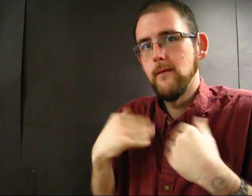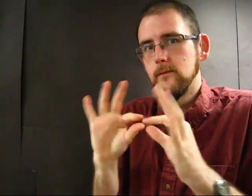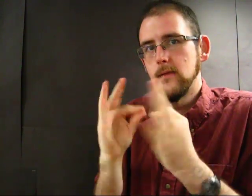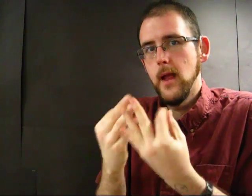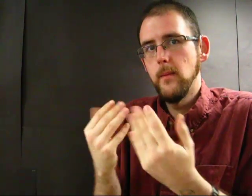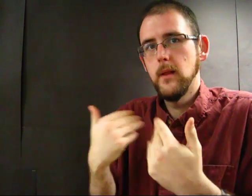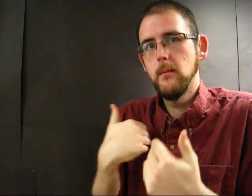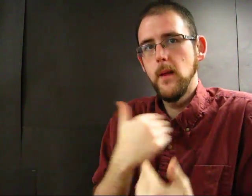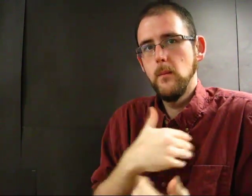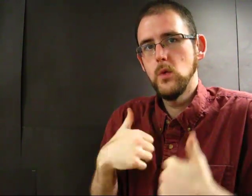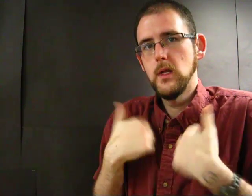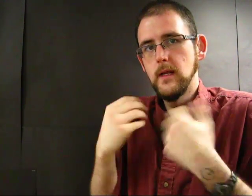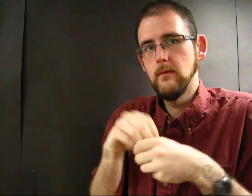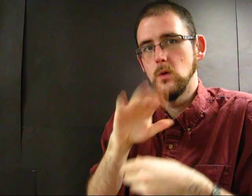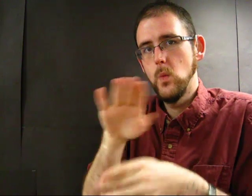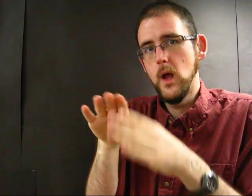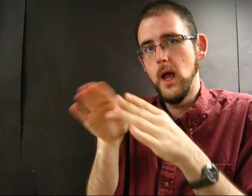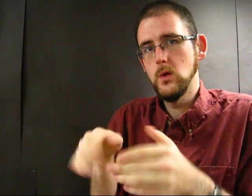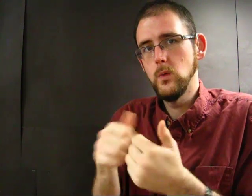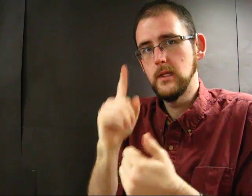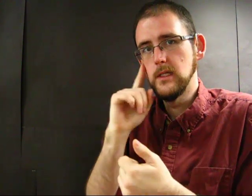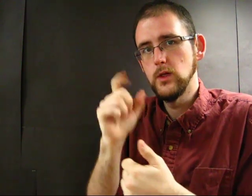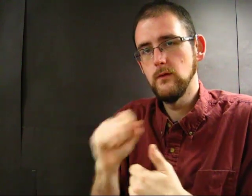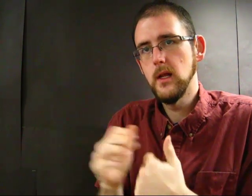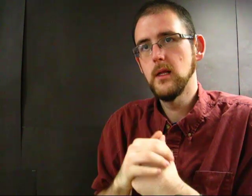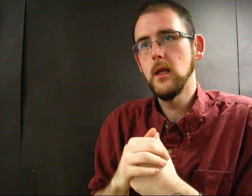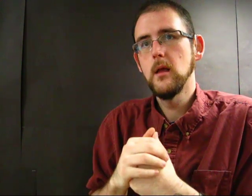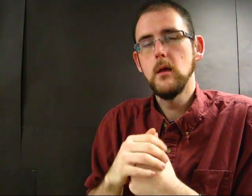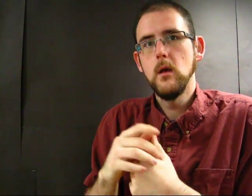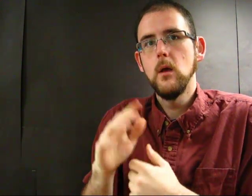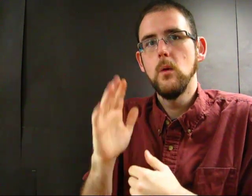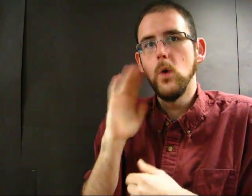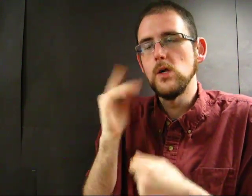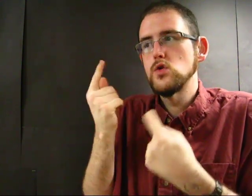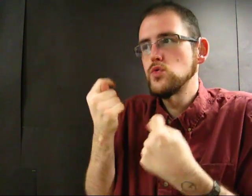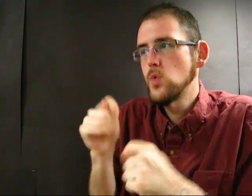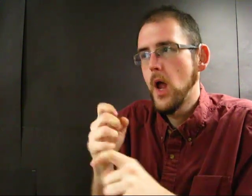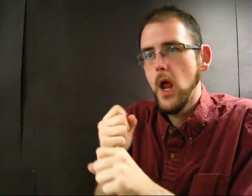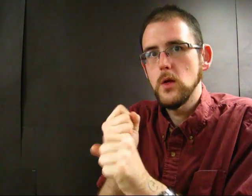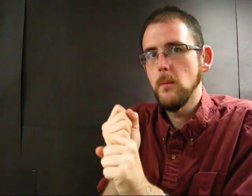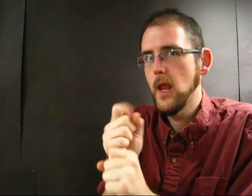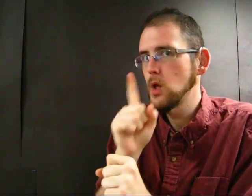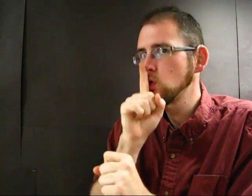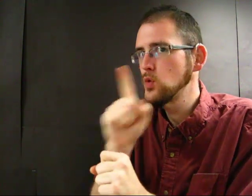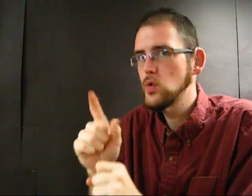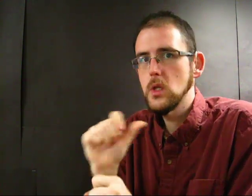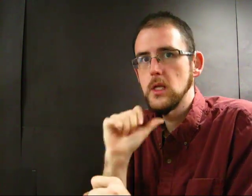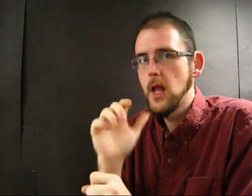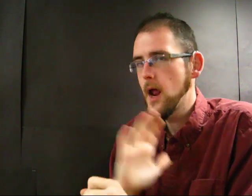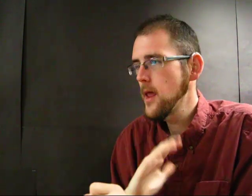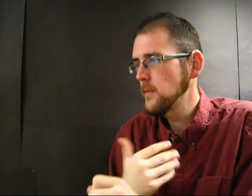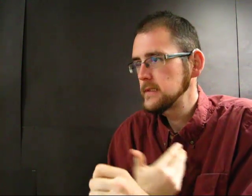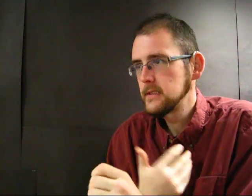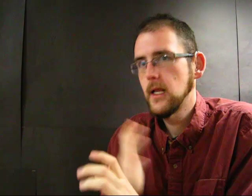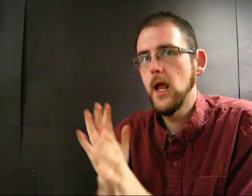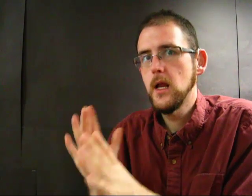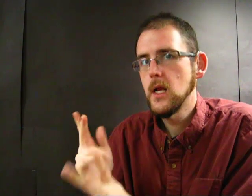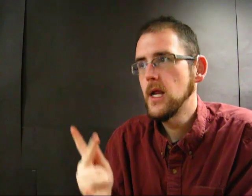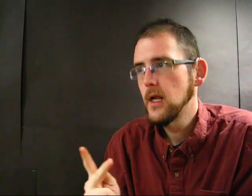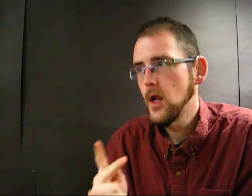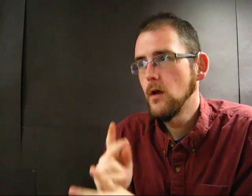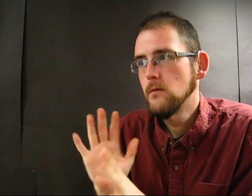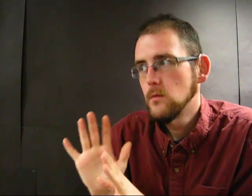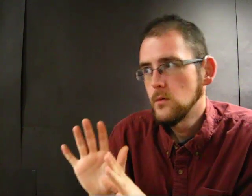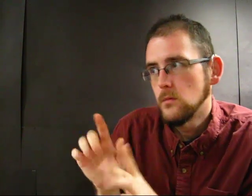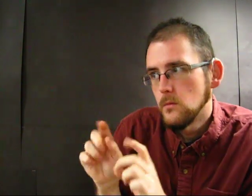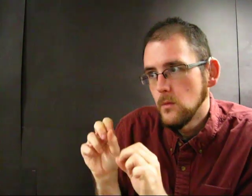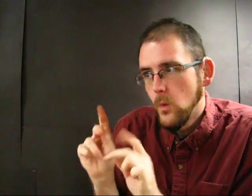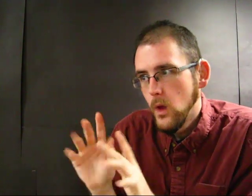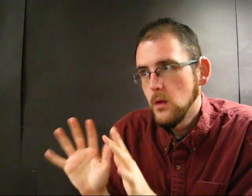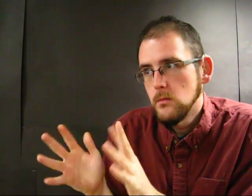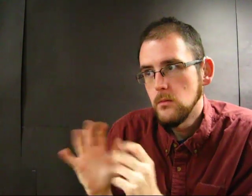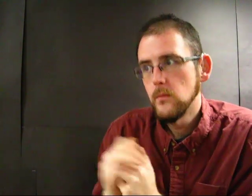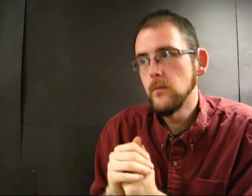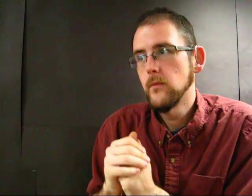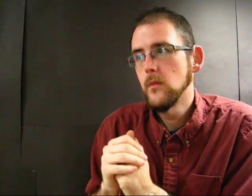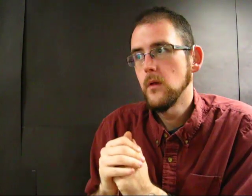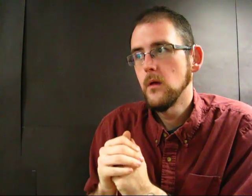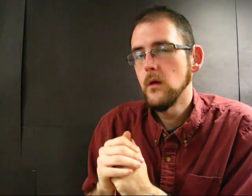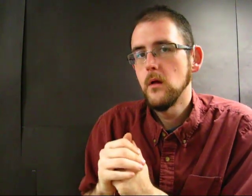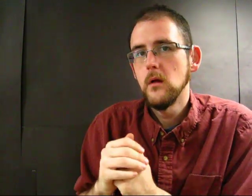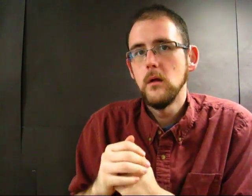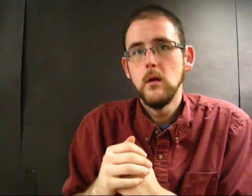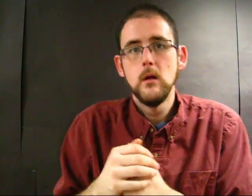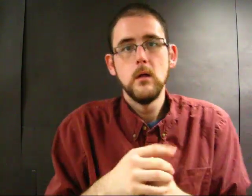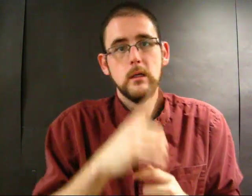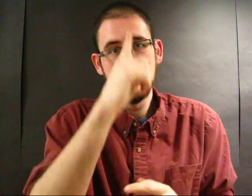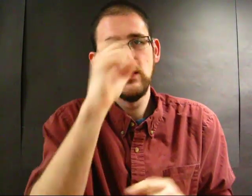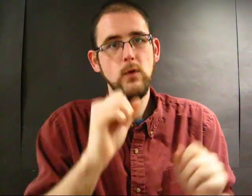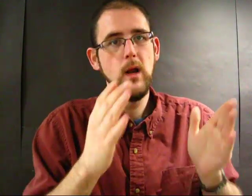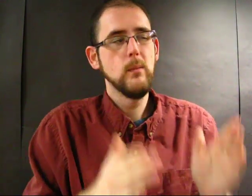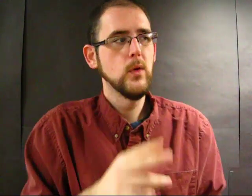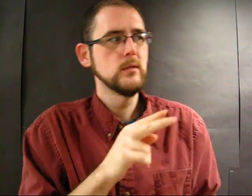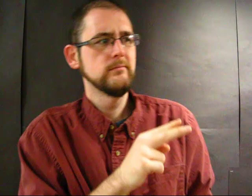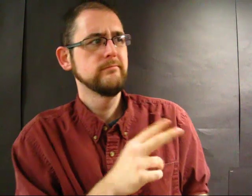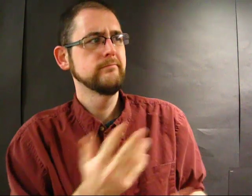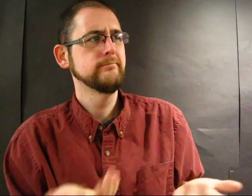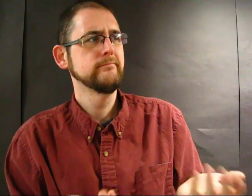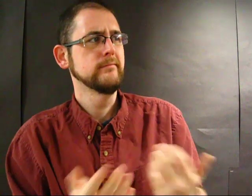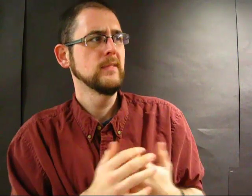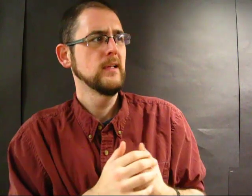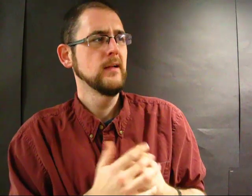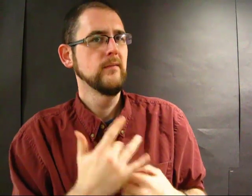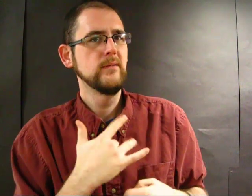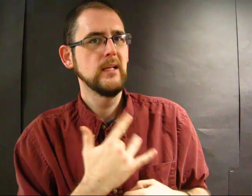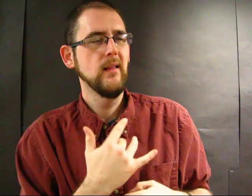If we're living with a sufferer, we don't want to upset them. The schizophrenic patient will see that and feel as though